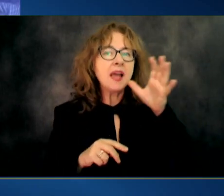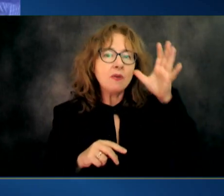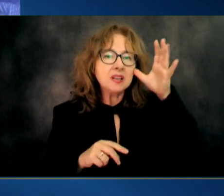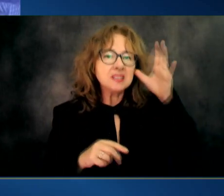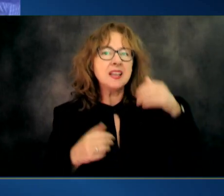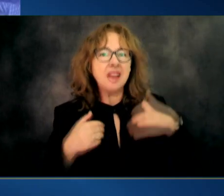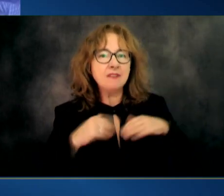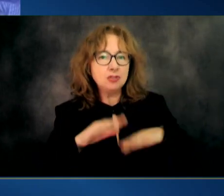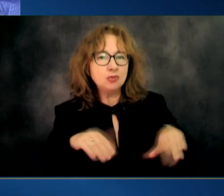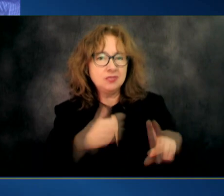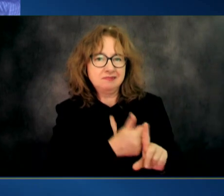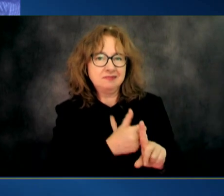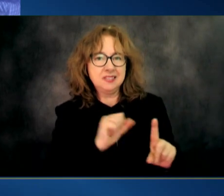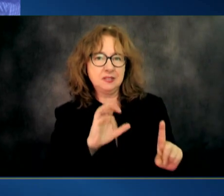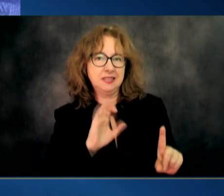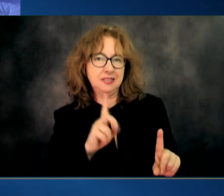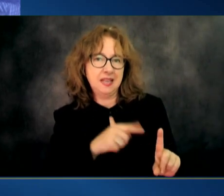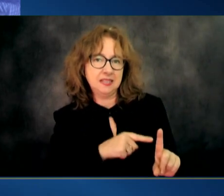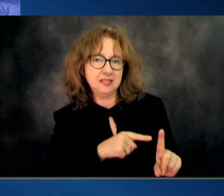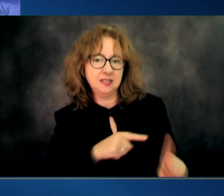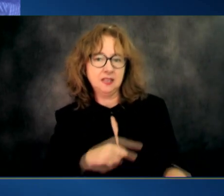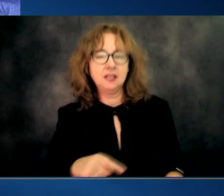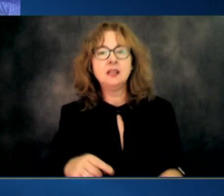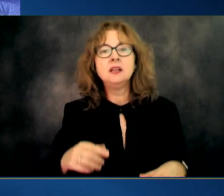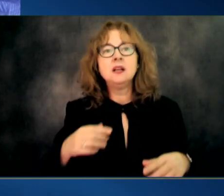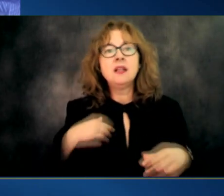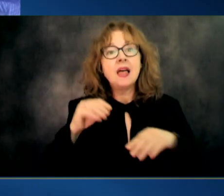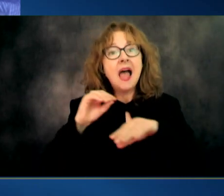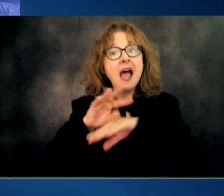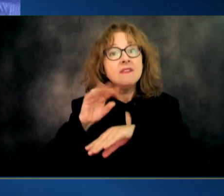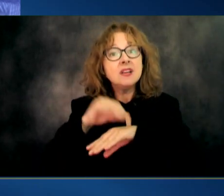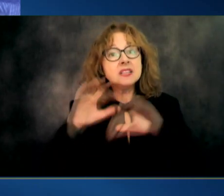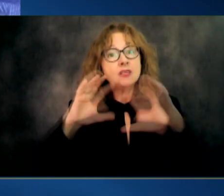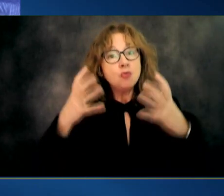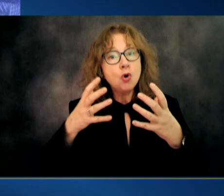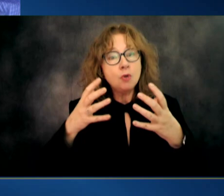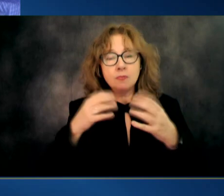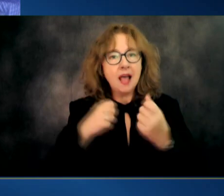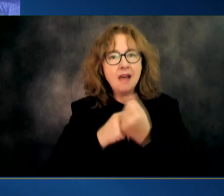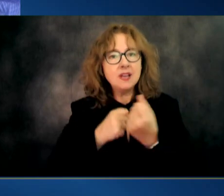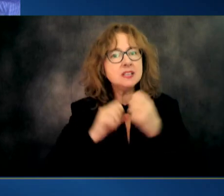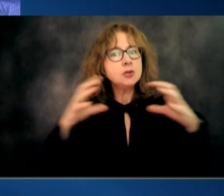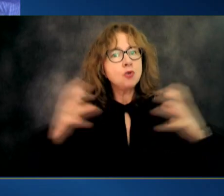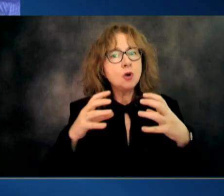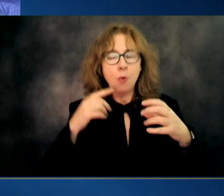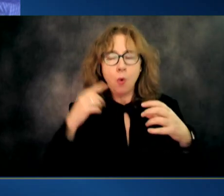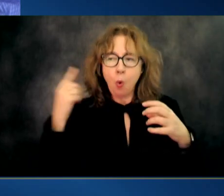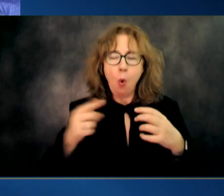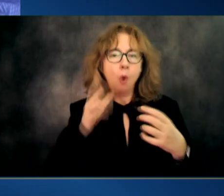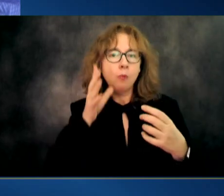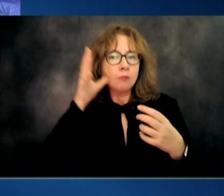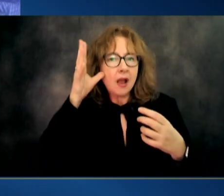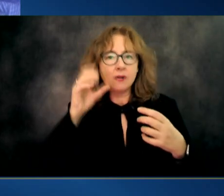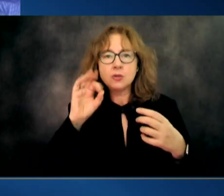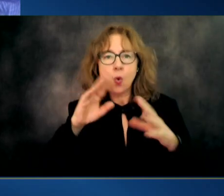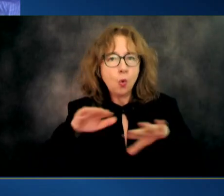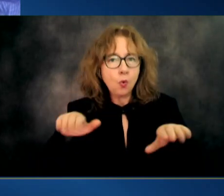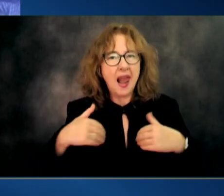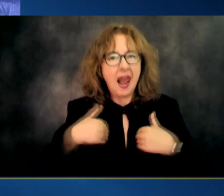group is made up of all sickle cell warriors and families. Our office is in the community where